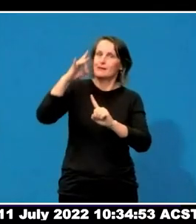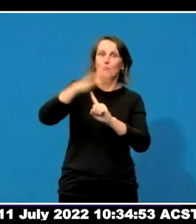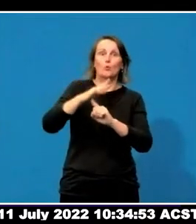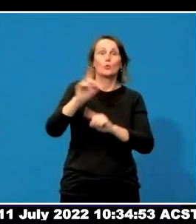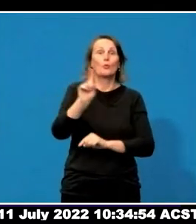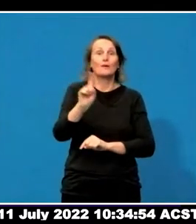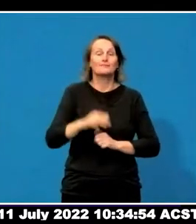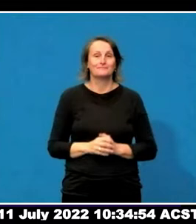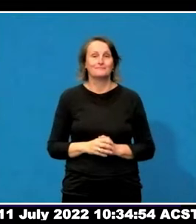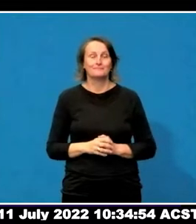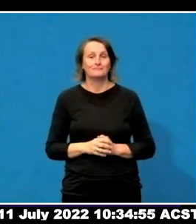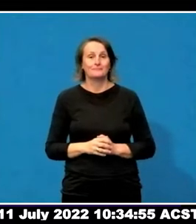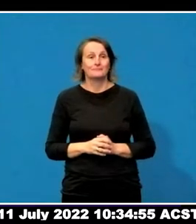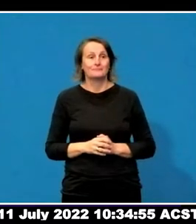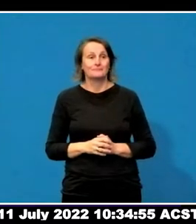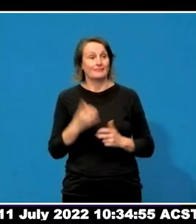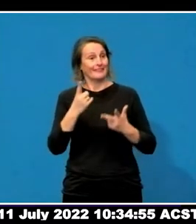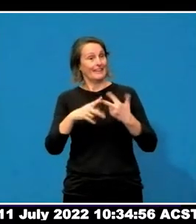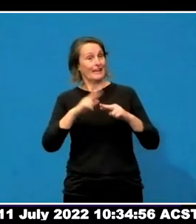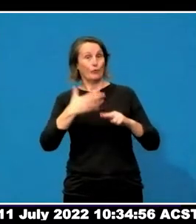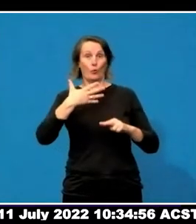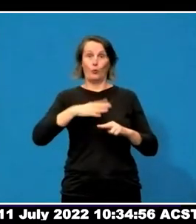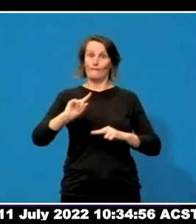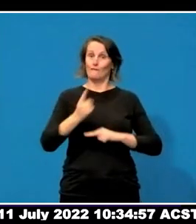wellbeing of First Nations people - including, of course, First Nations people